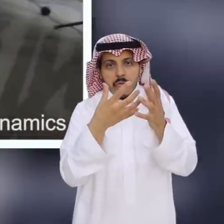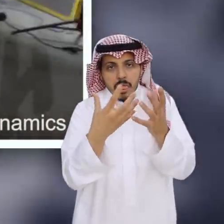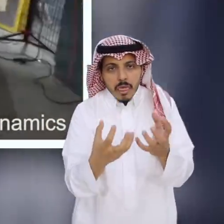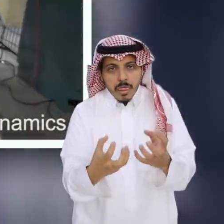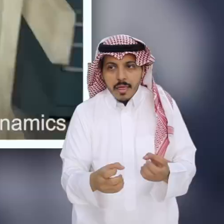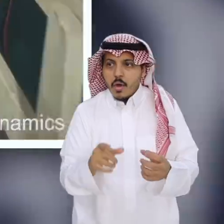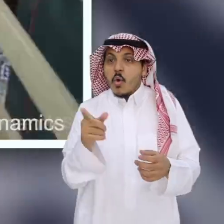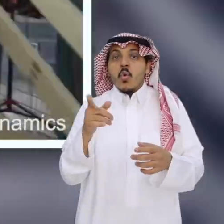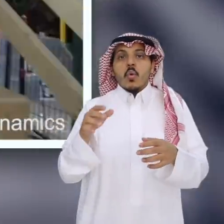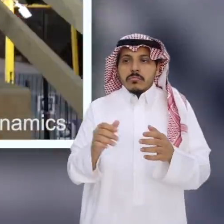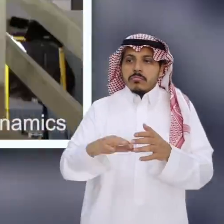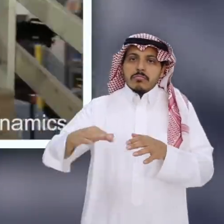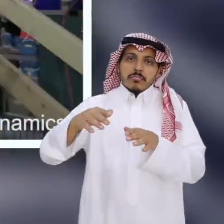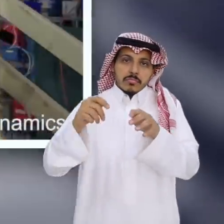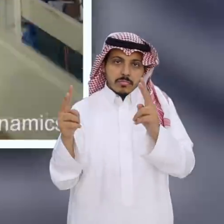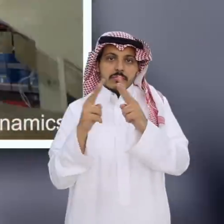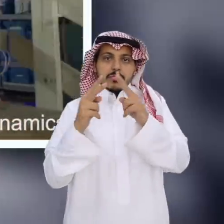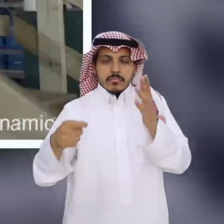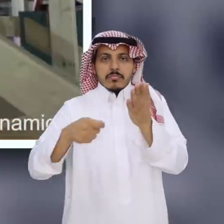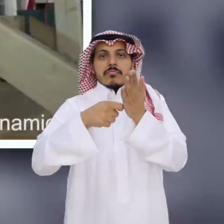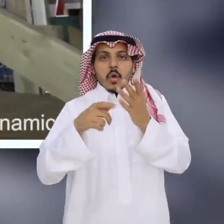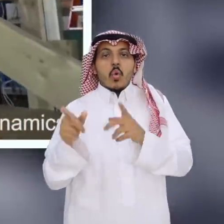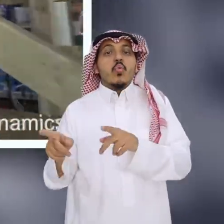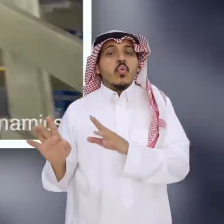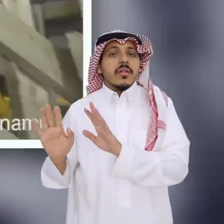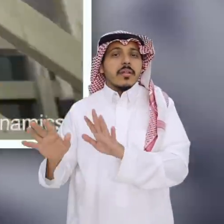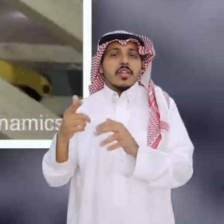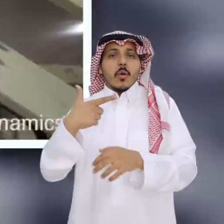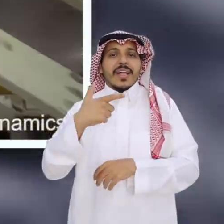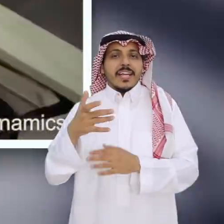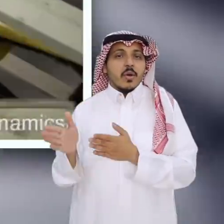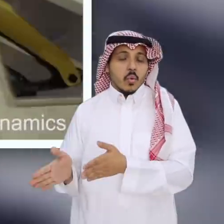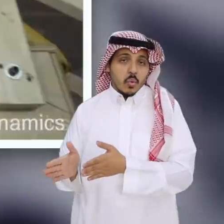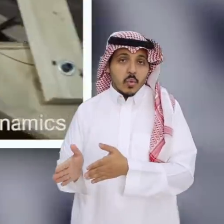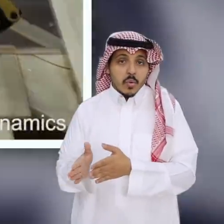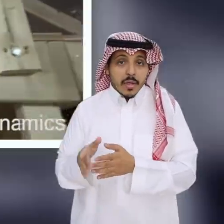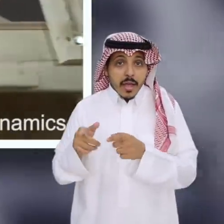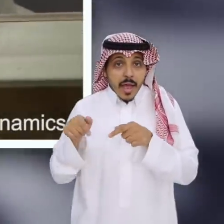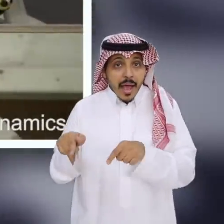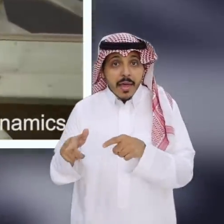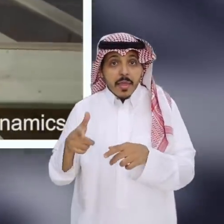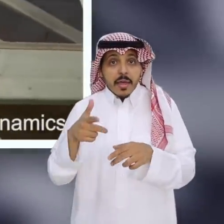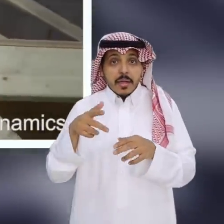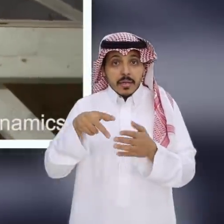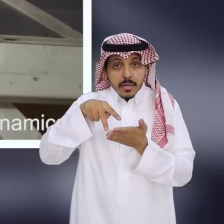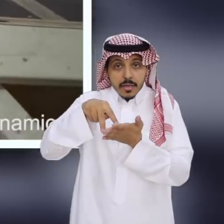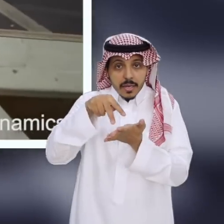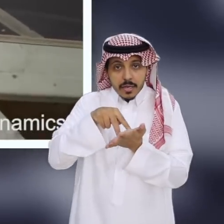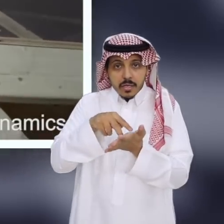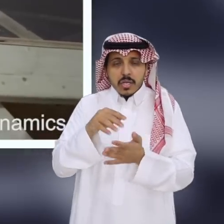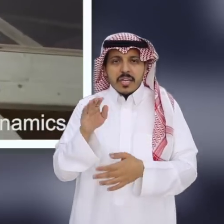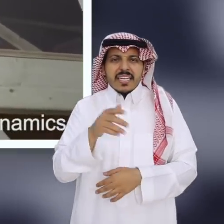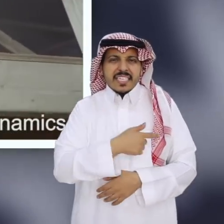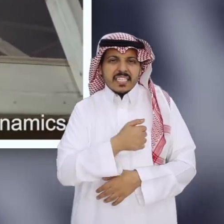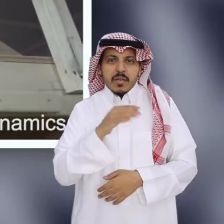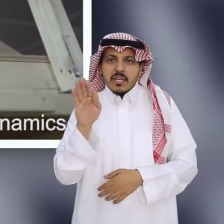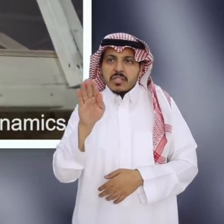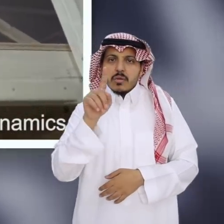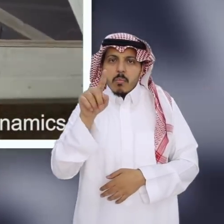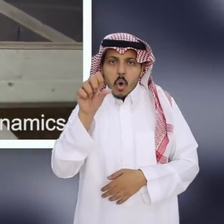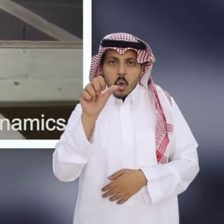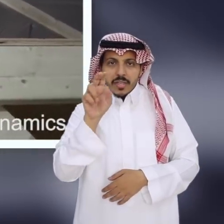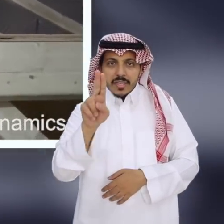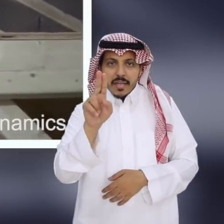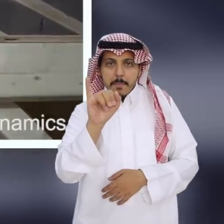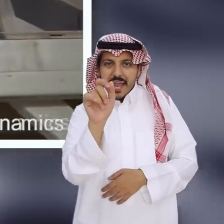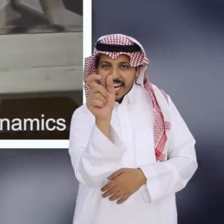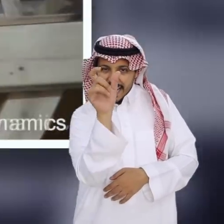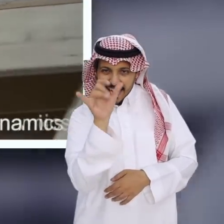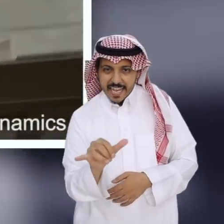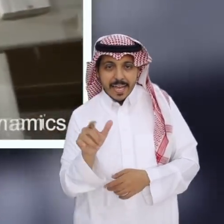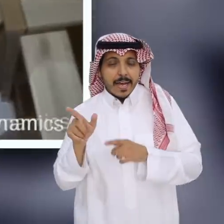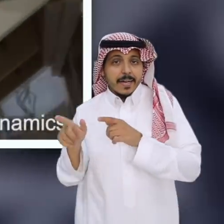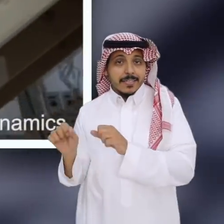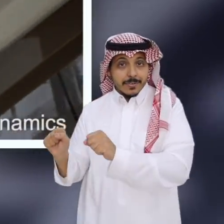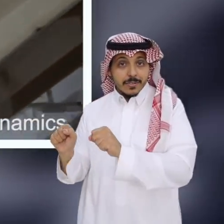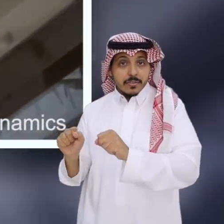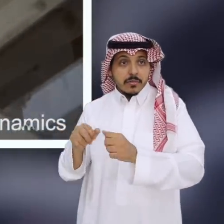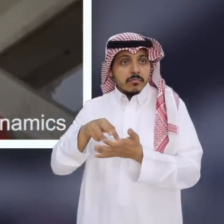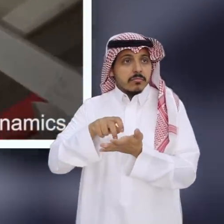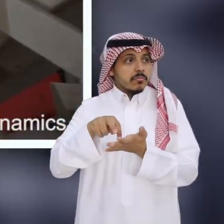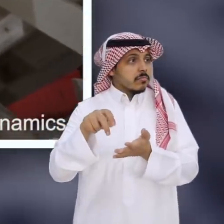Anyway, the company issued a video for this Spot Mini robot walking inside the company.